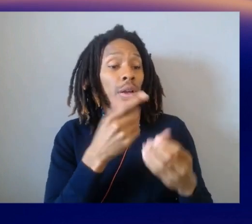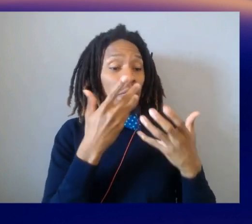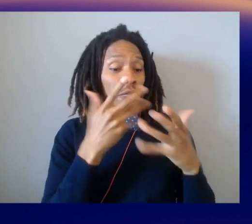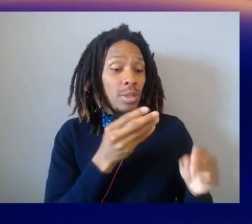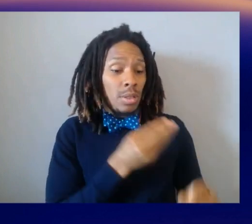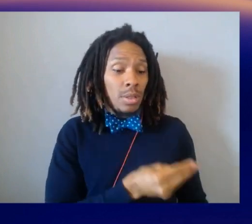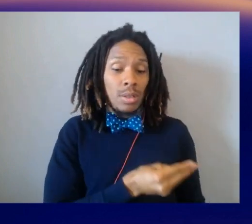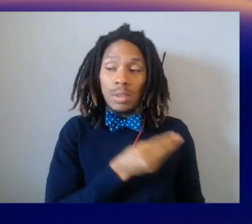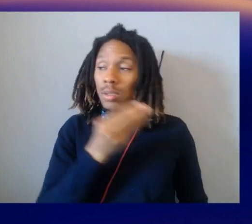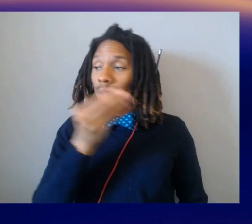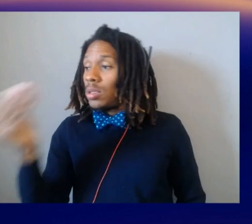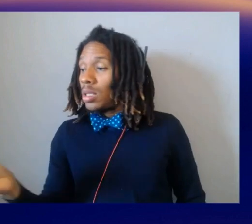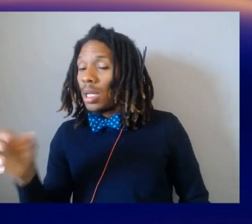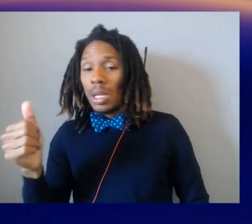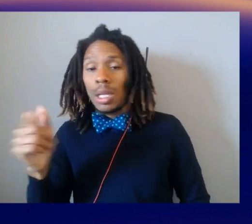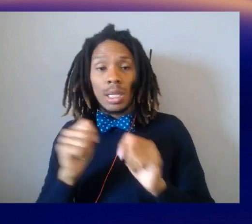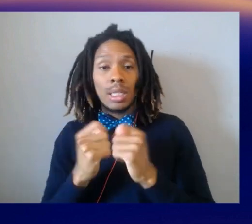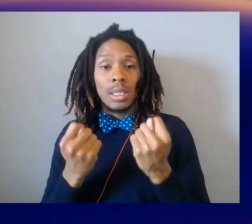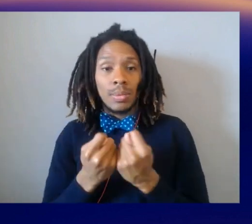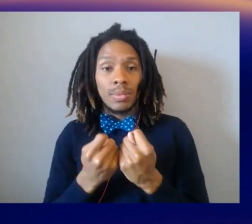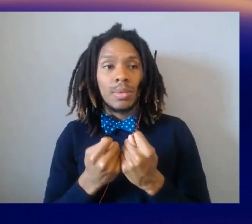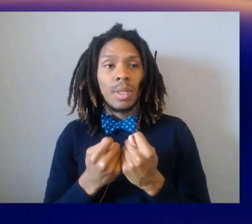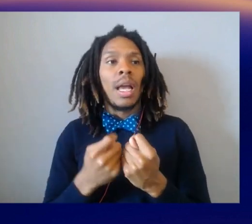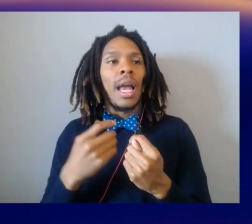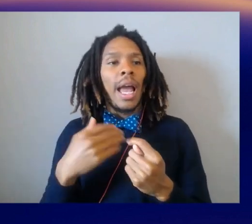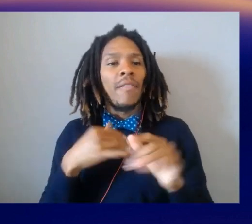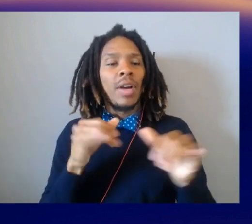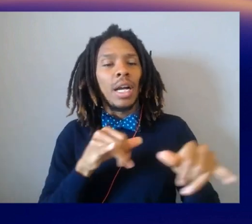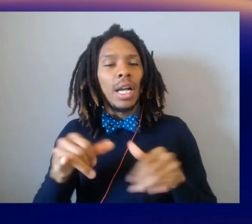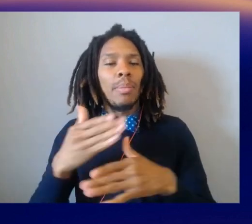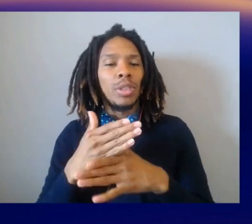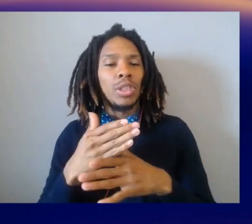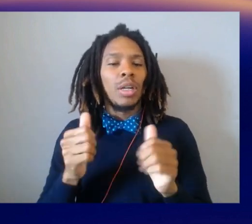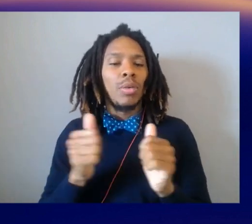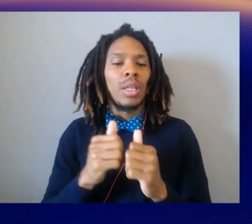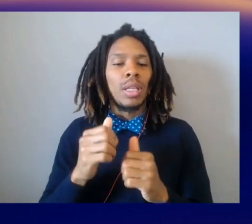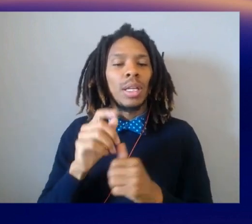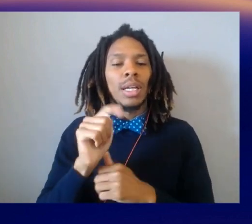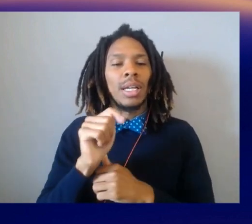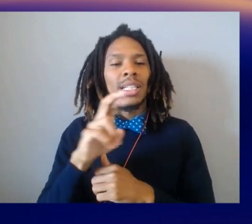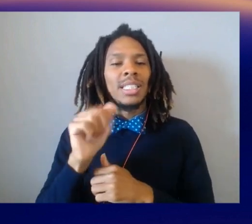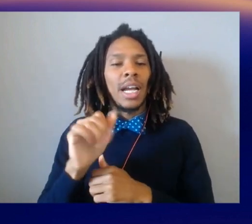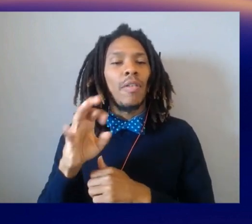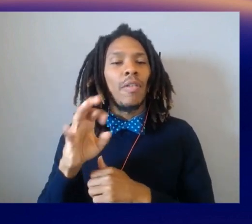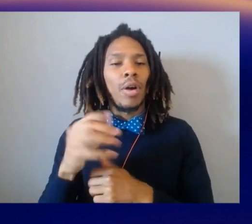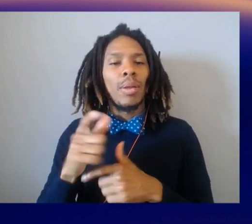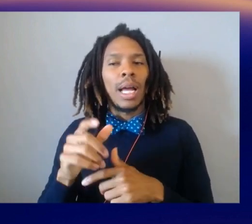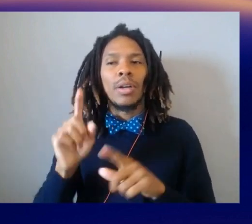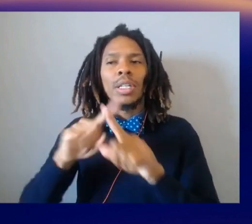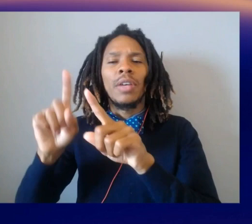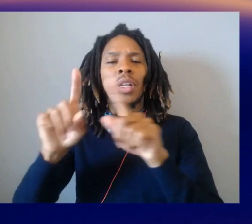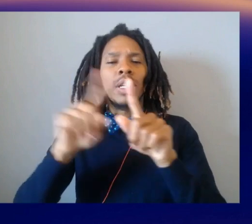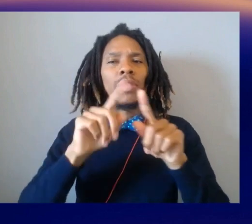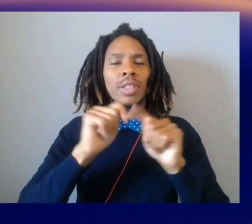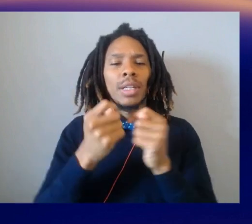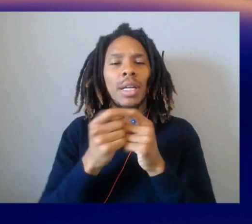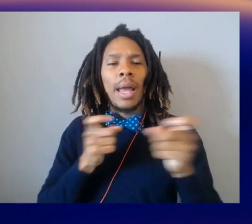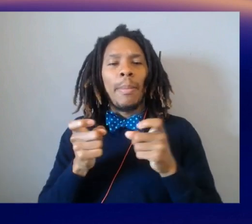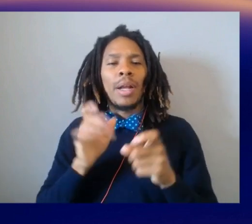to a different team, having a common shared language, like HDL and Terraform, allows different teams within the organization to manage their own infrastructure.